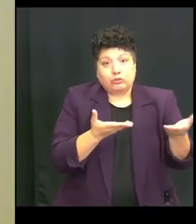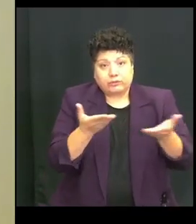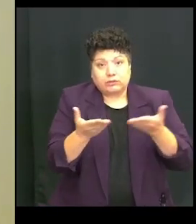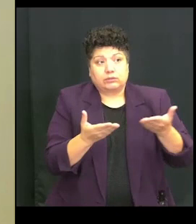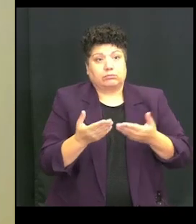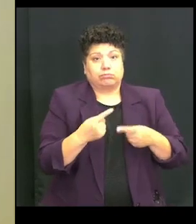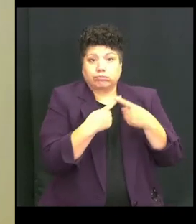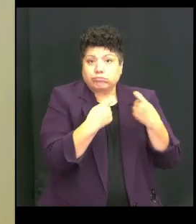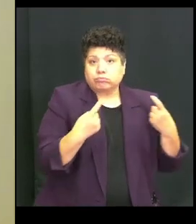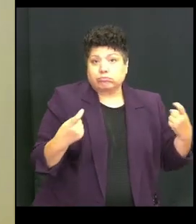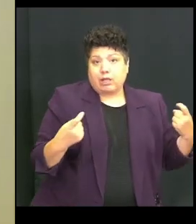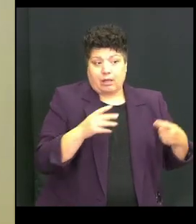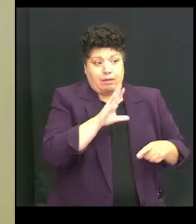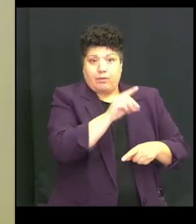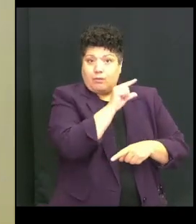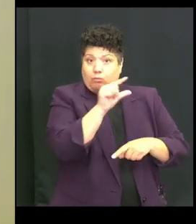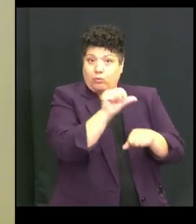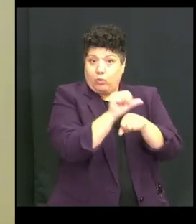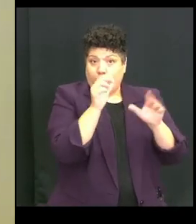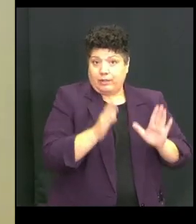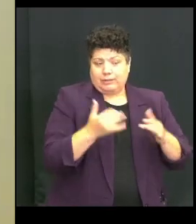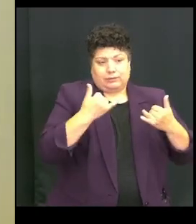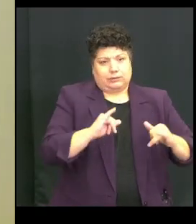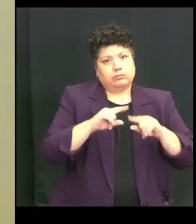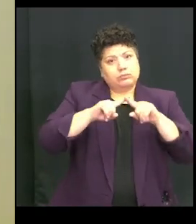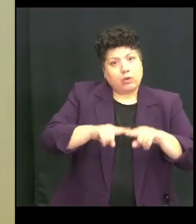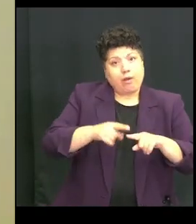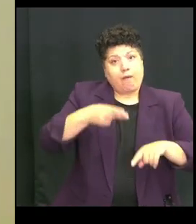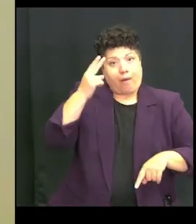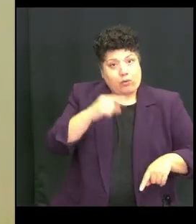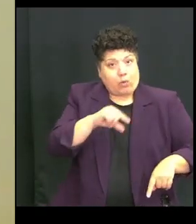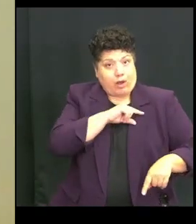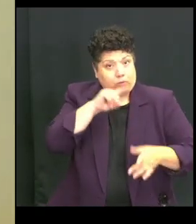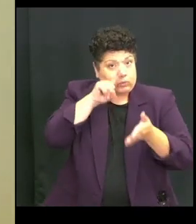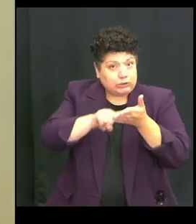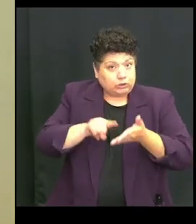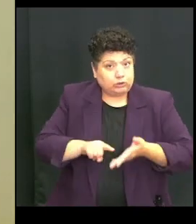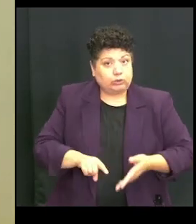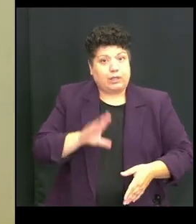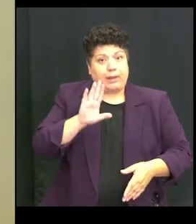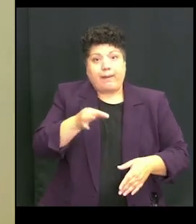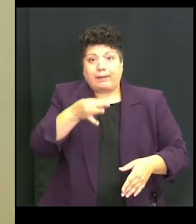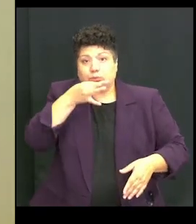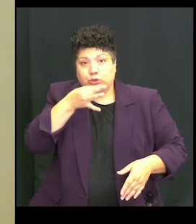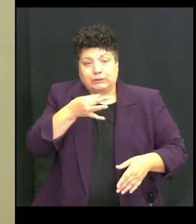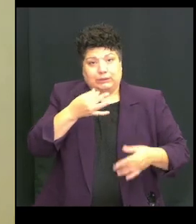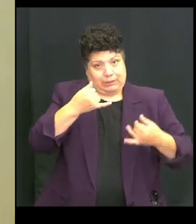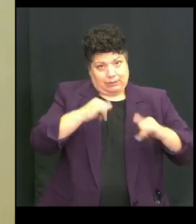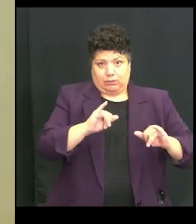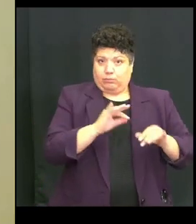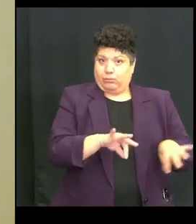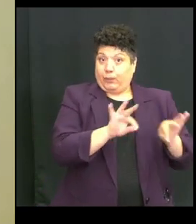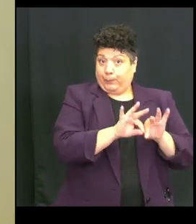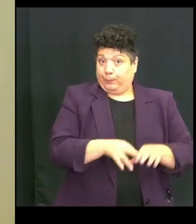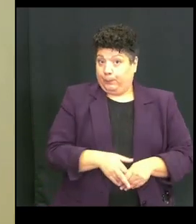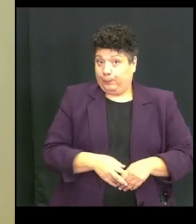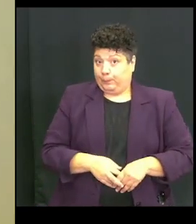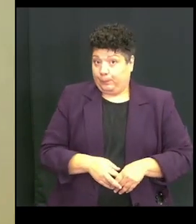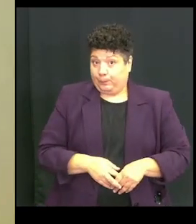I still think high quality research expertise, the things that public service has, still count. Yes.